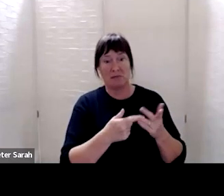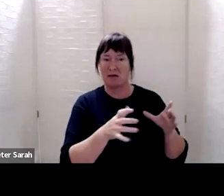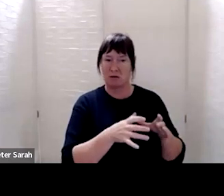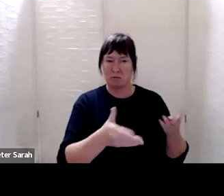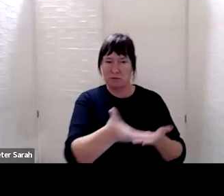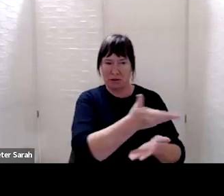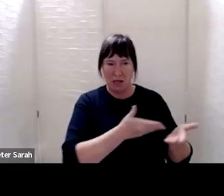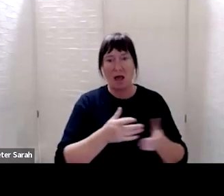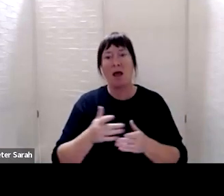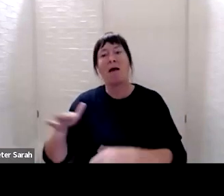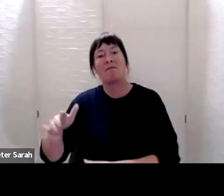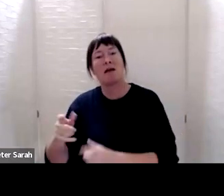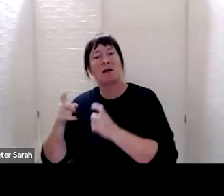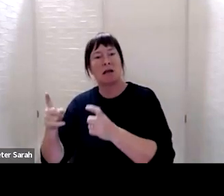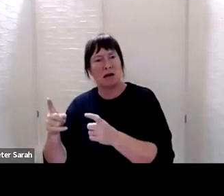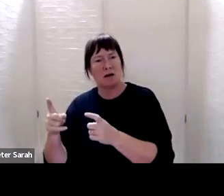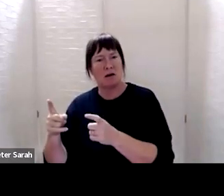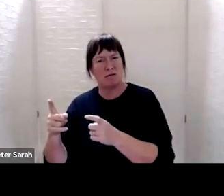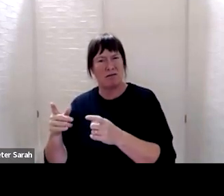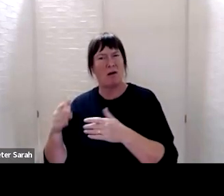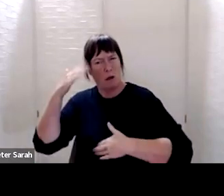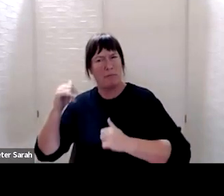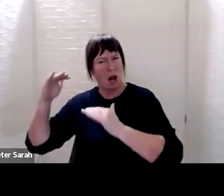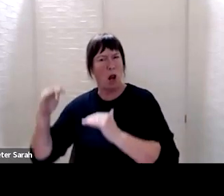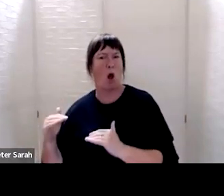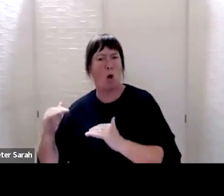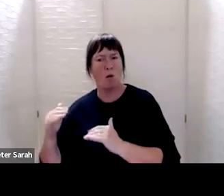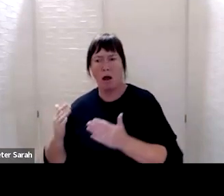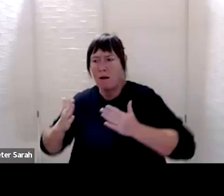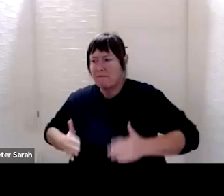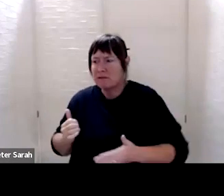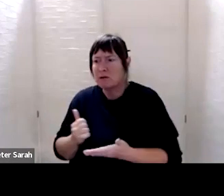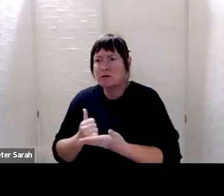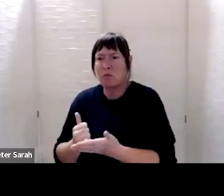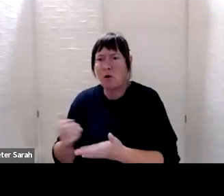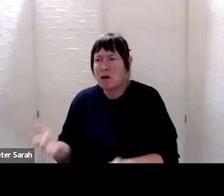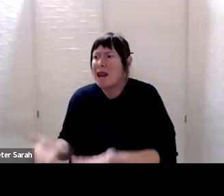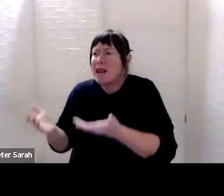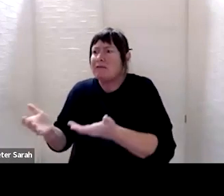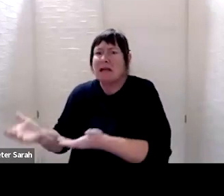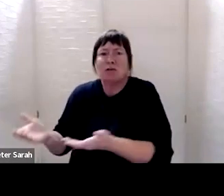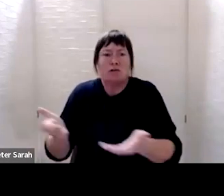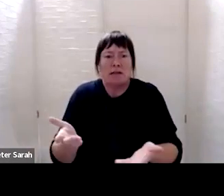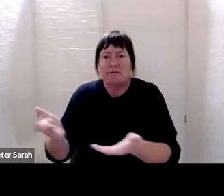and they often are doing a lot of physical support, like lifting and transferring and lifting of heavy things.